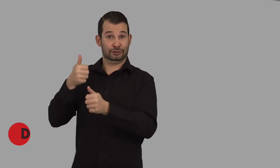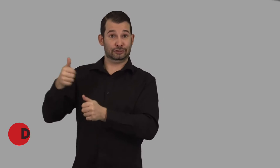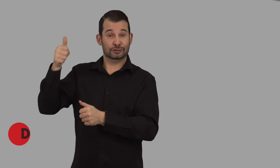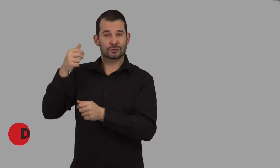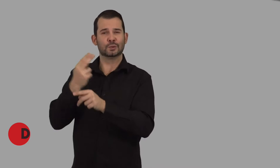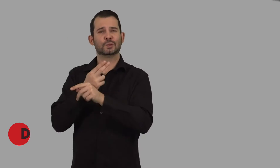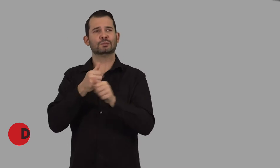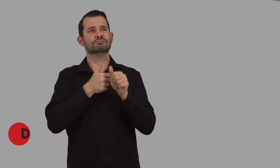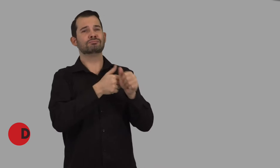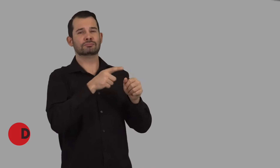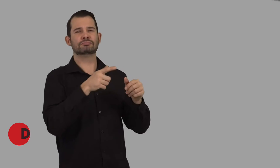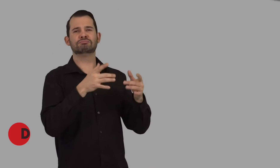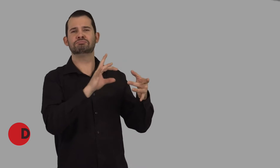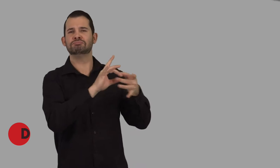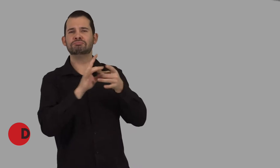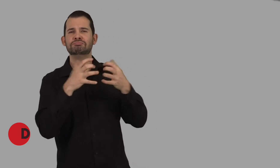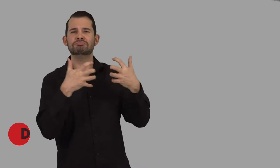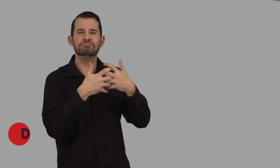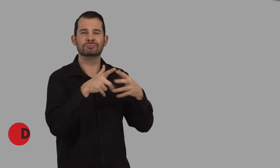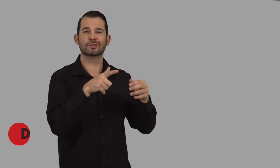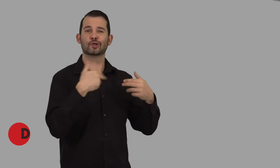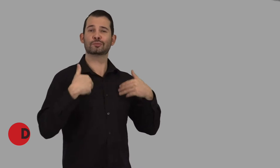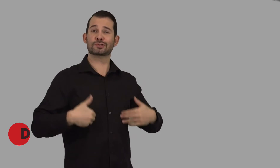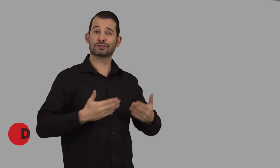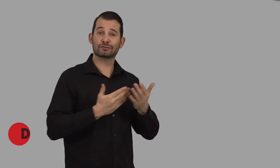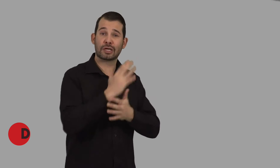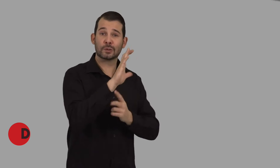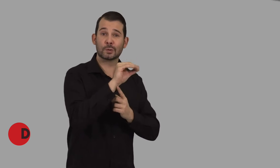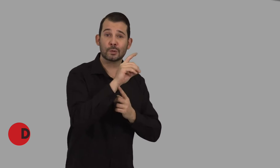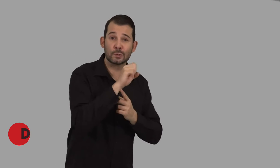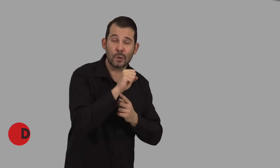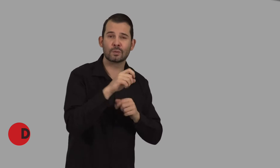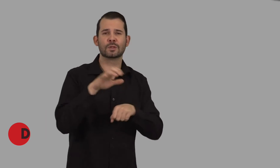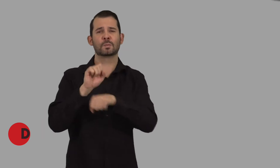of the Accessibility Commissioner using relevant human rights codes